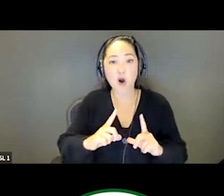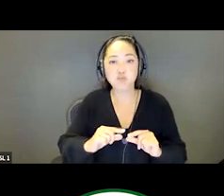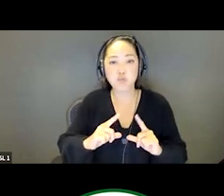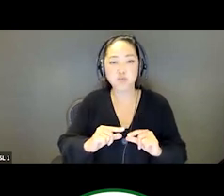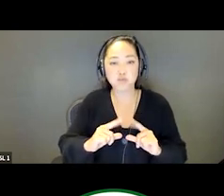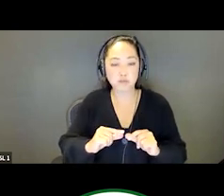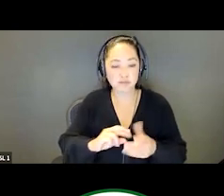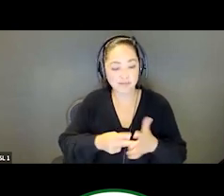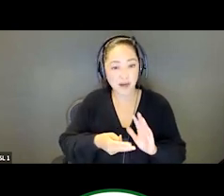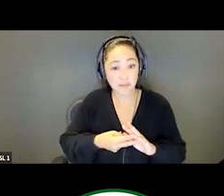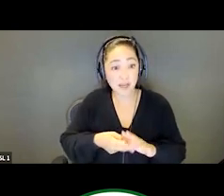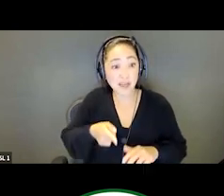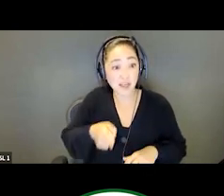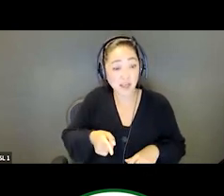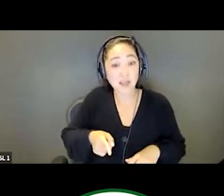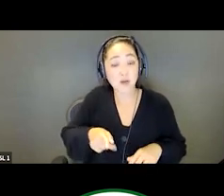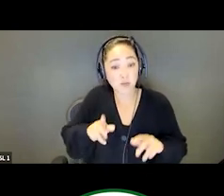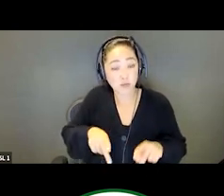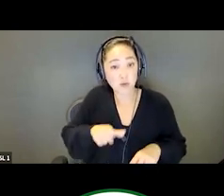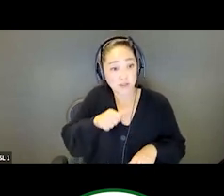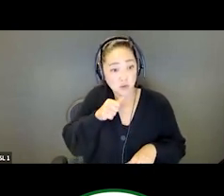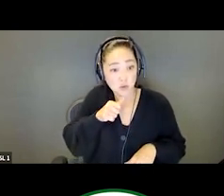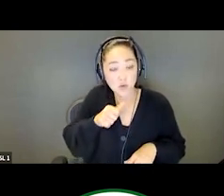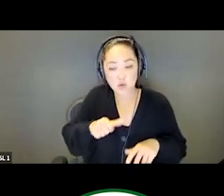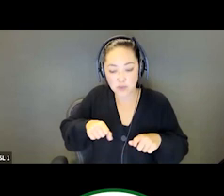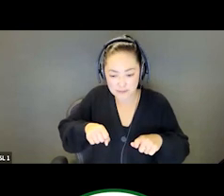to use less strength to maneuver the wheelchair.